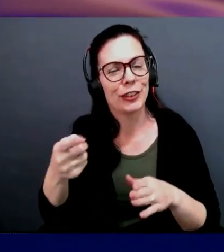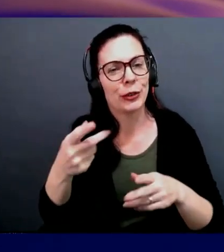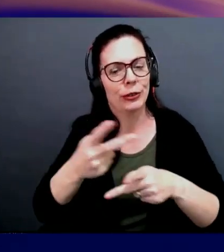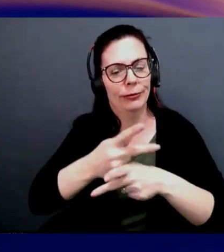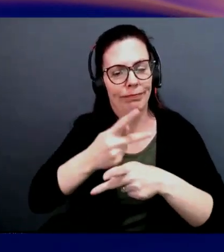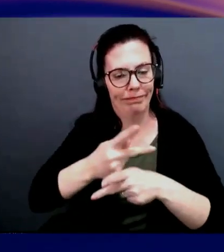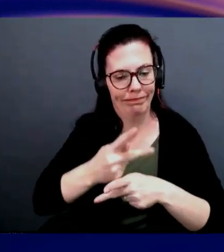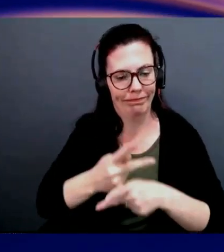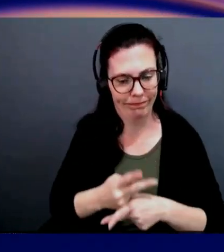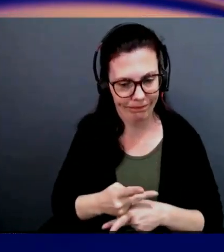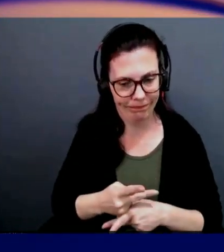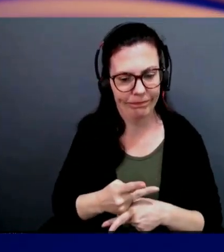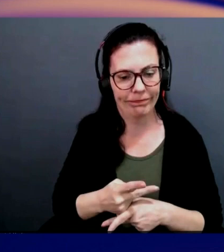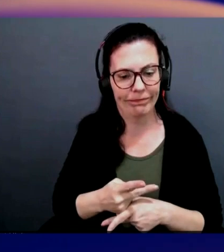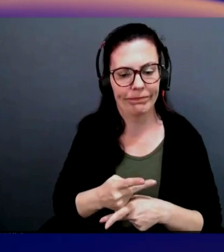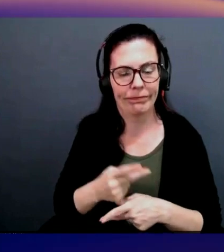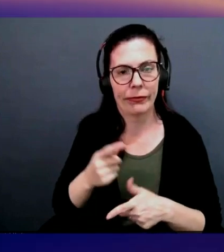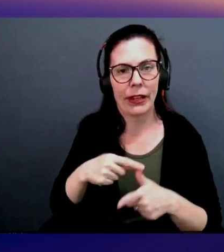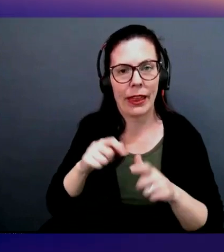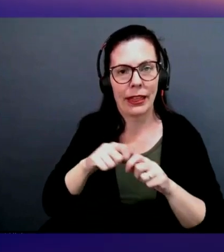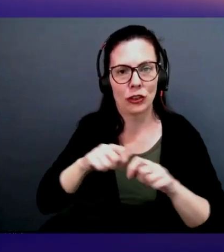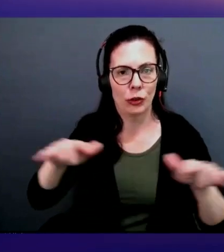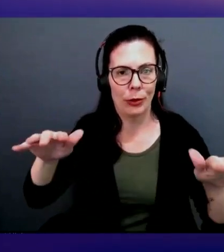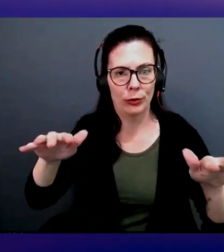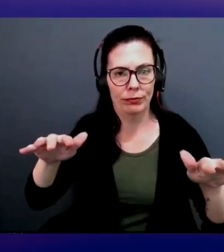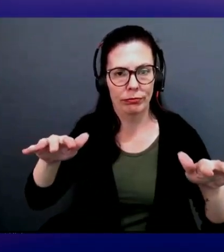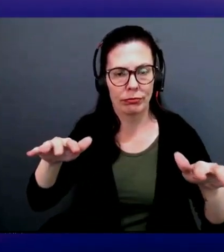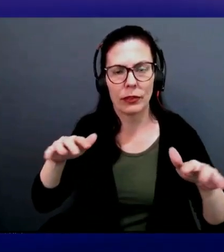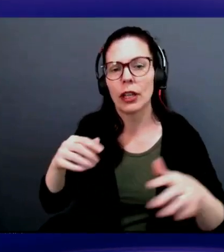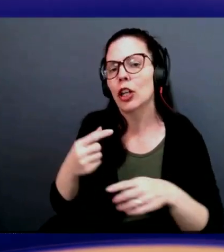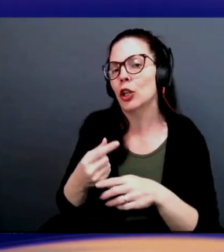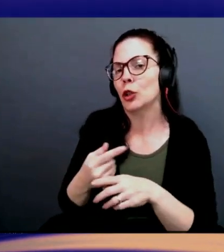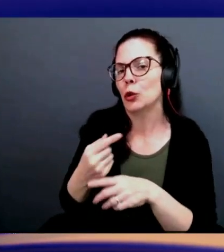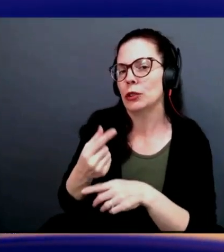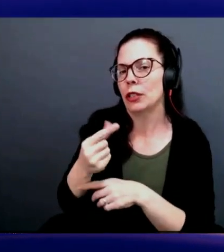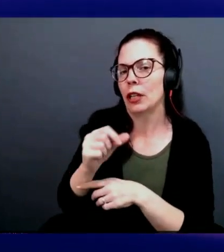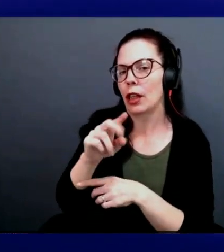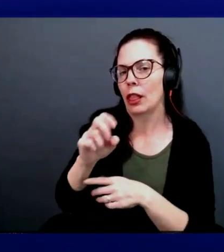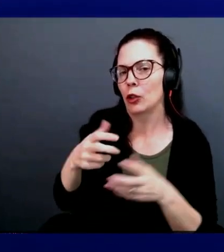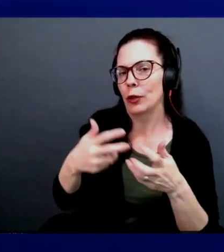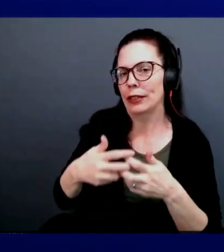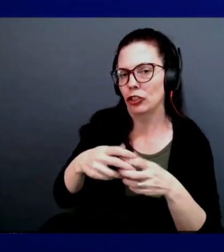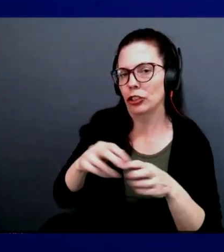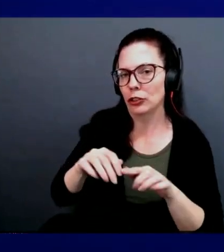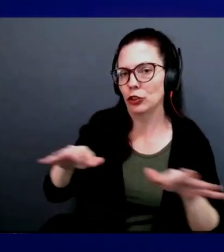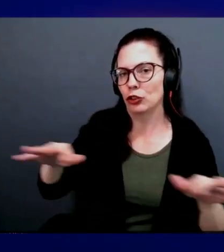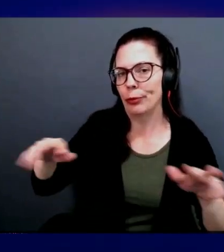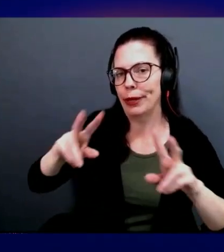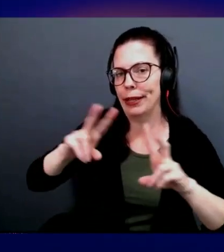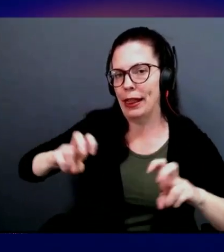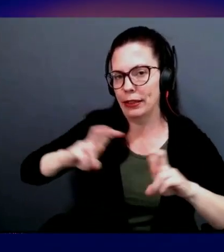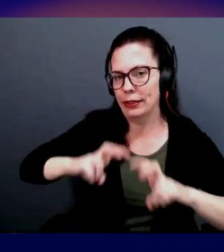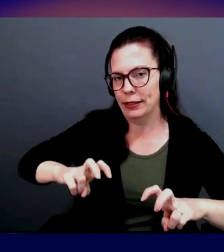and then distribute this, use the Glue engine for distributed analysis. Okay.